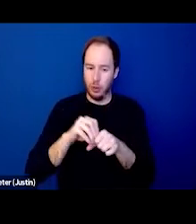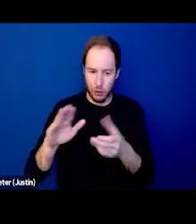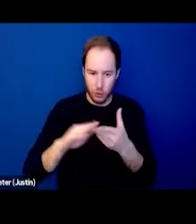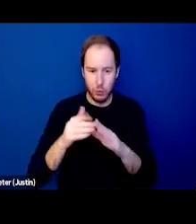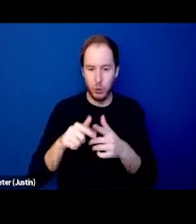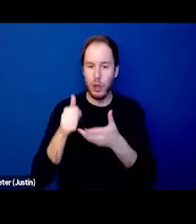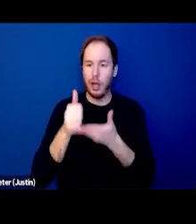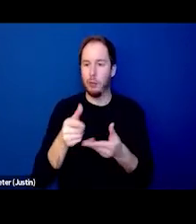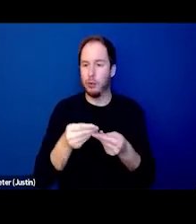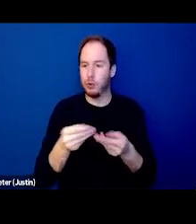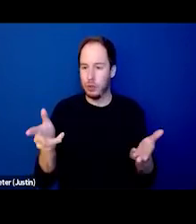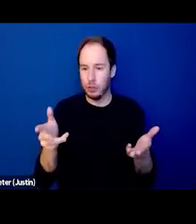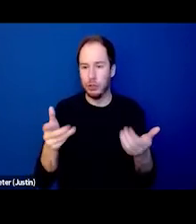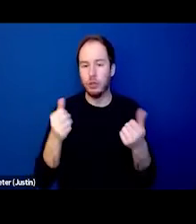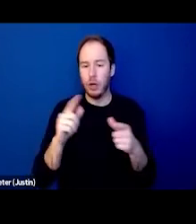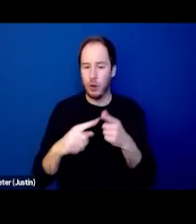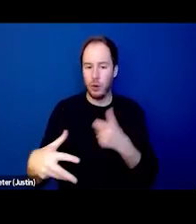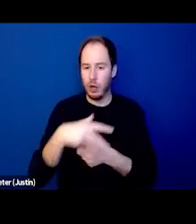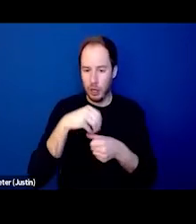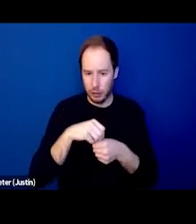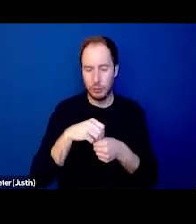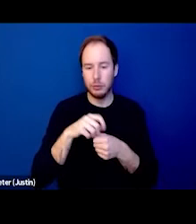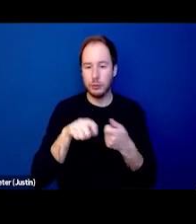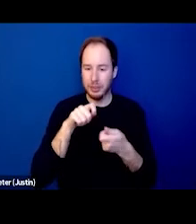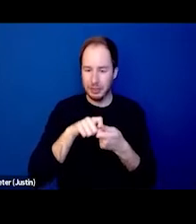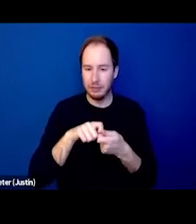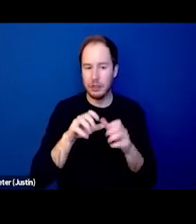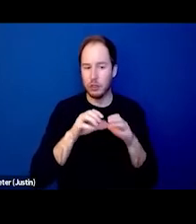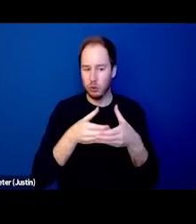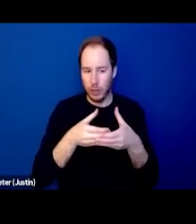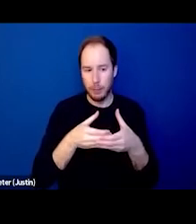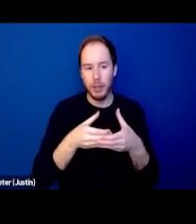Always try to incorporate tribally specific photographs